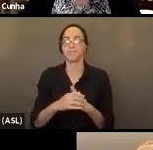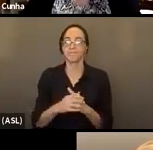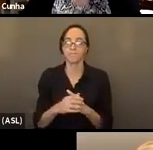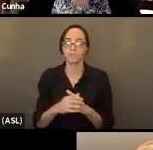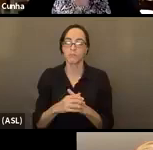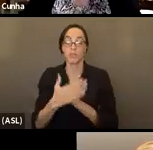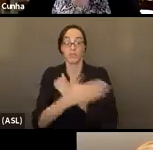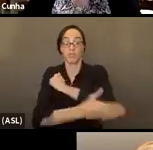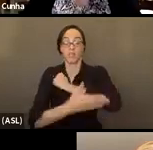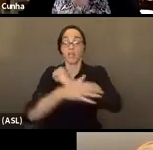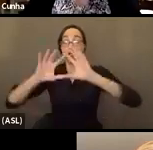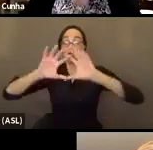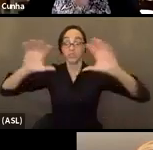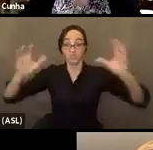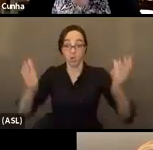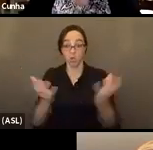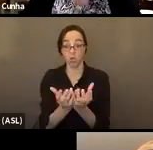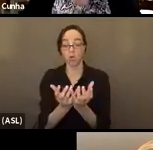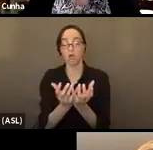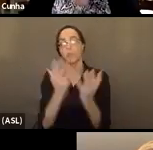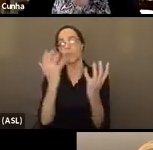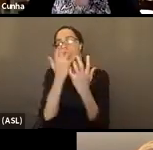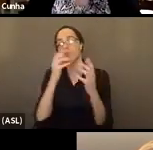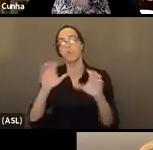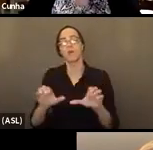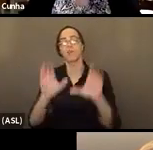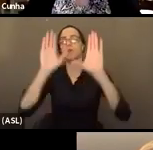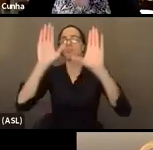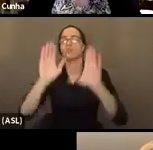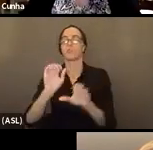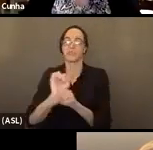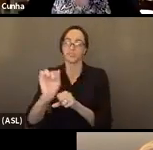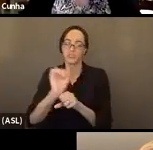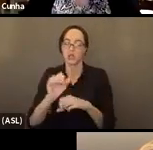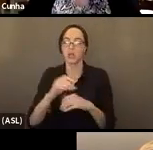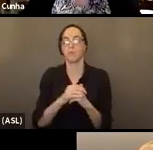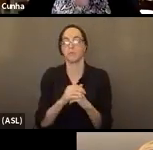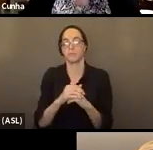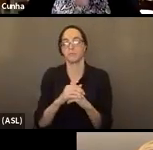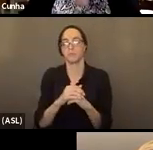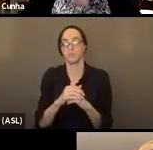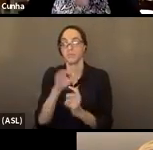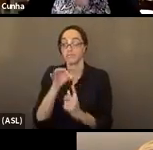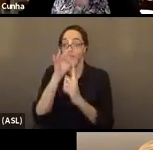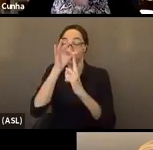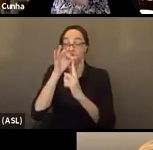done a great job and the access and functional needs area has also done a really good job